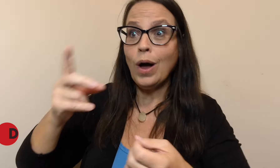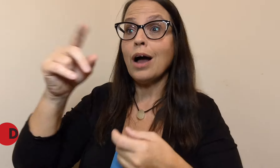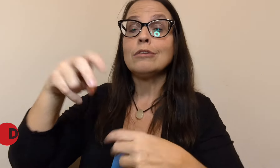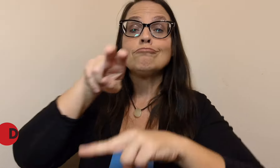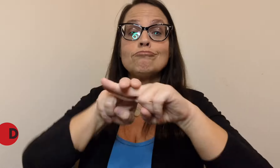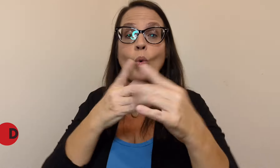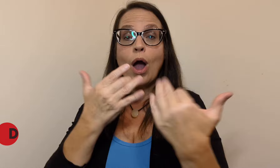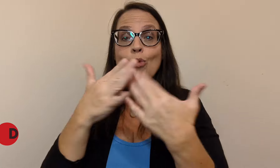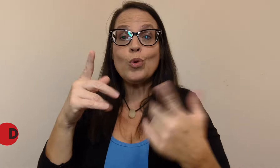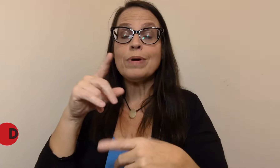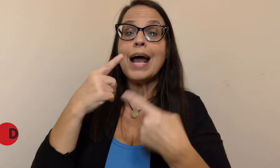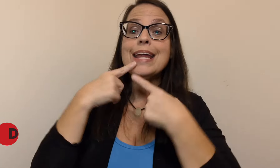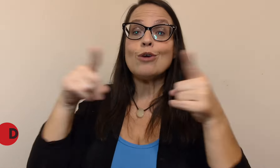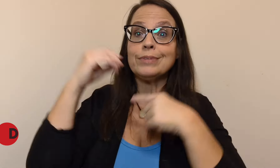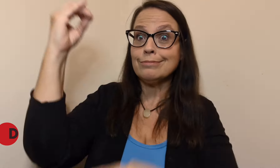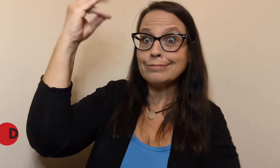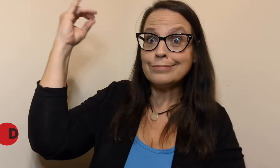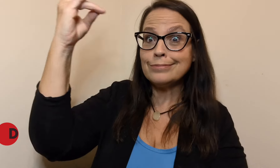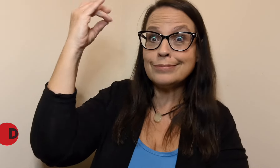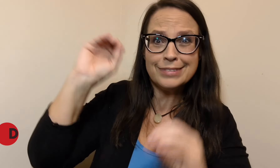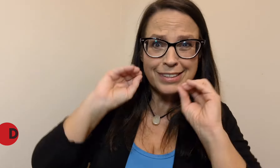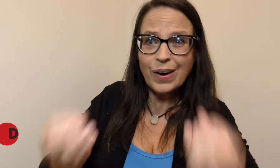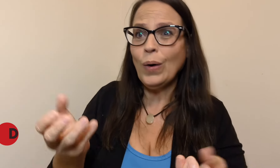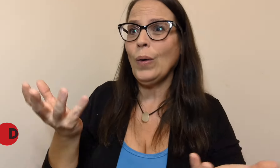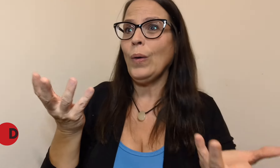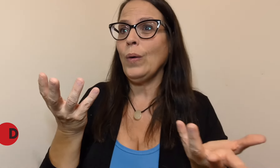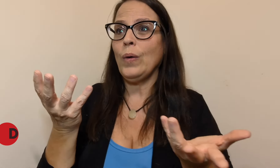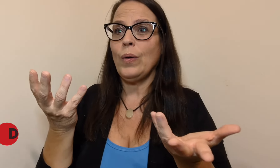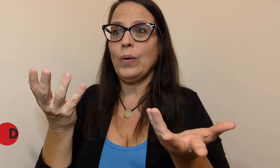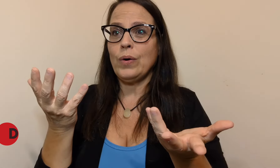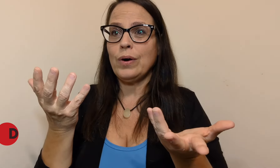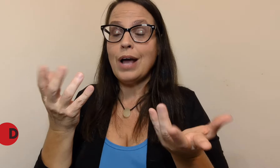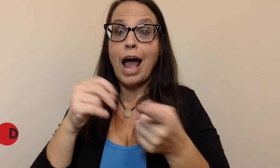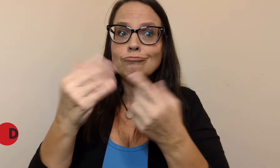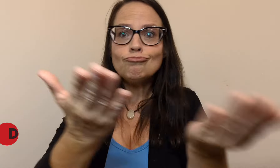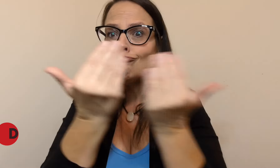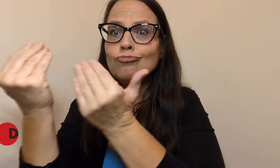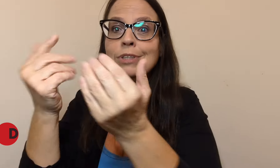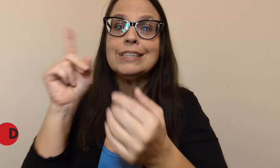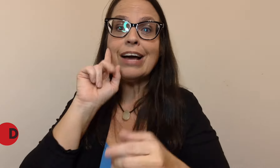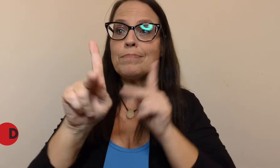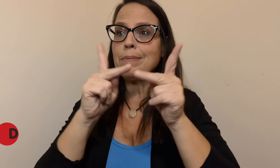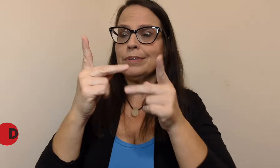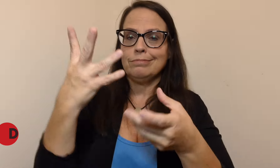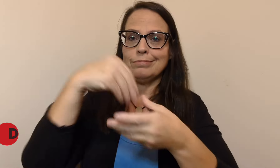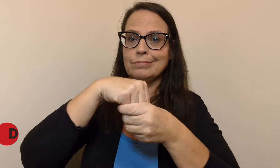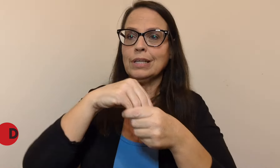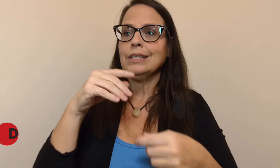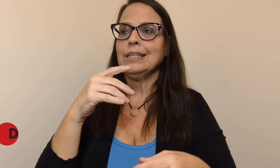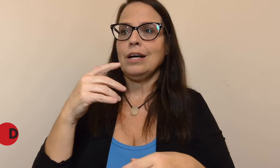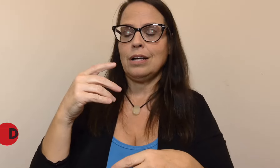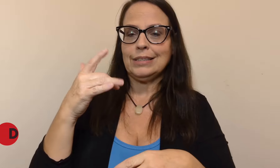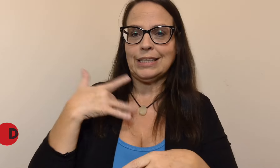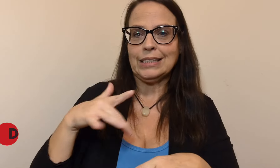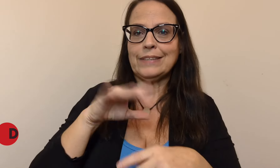or waiting room audio announcements, inclusion of Deaf people in sensitivity